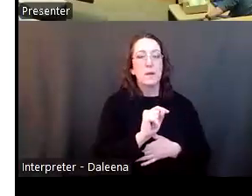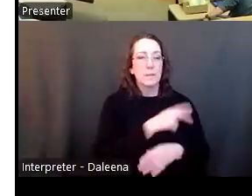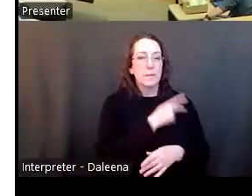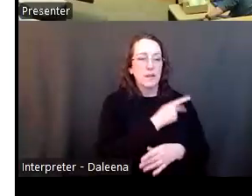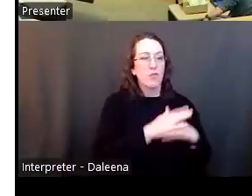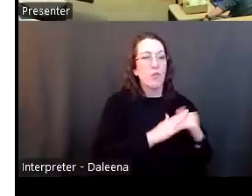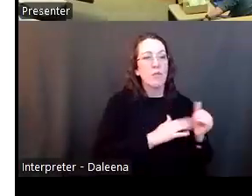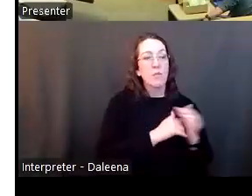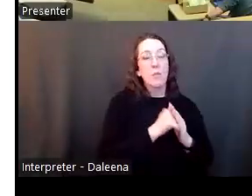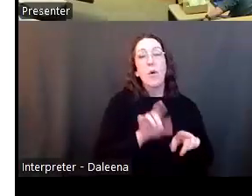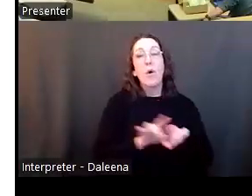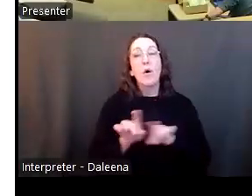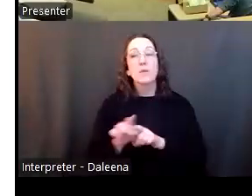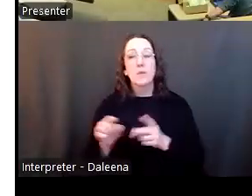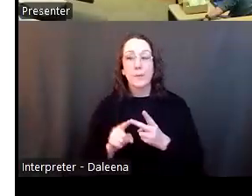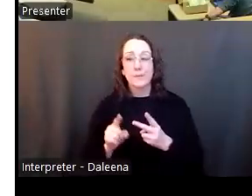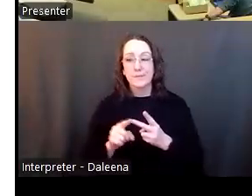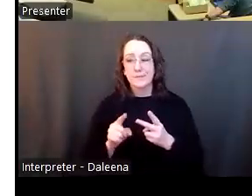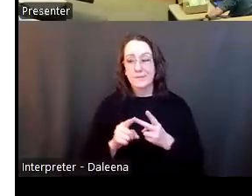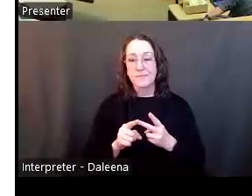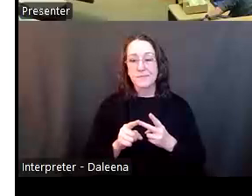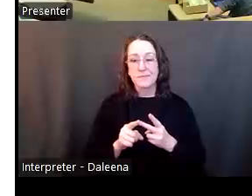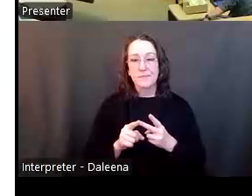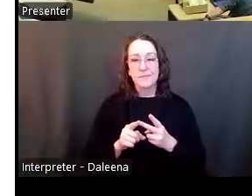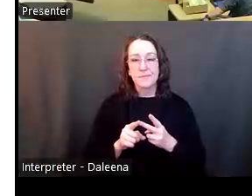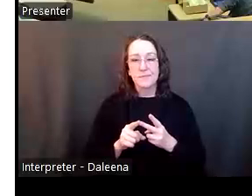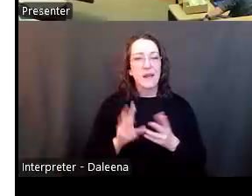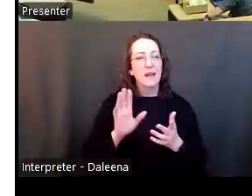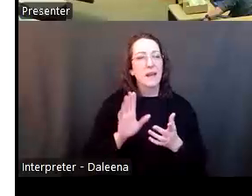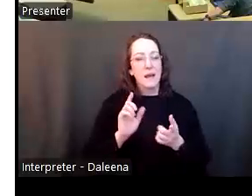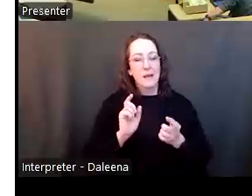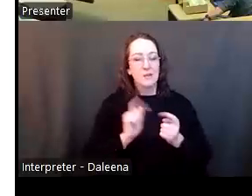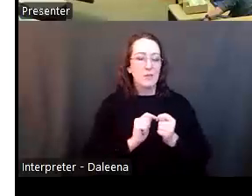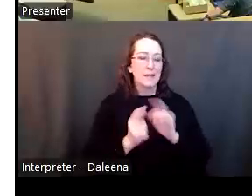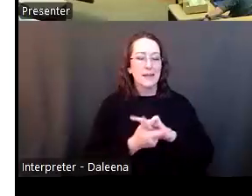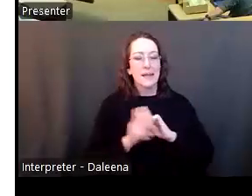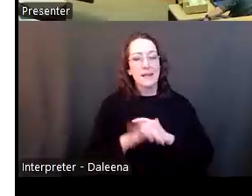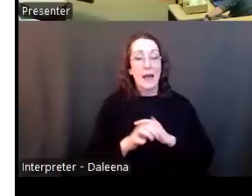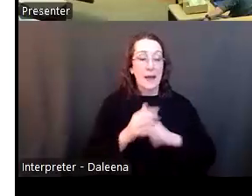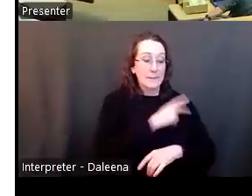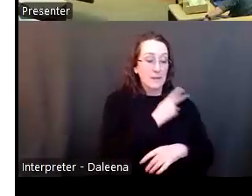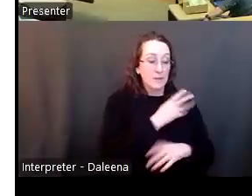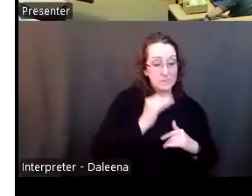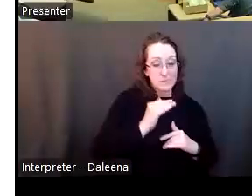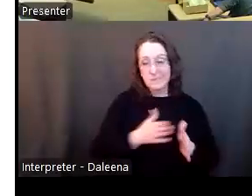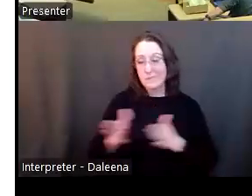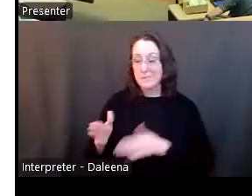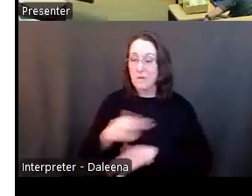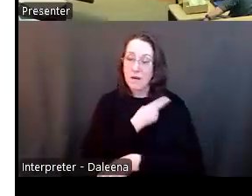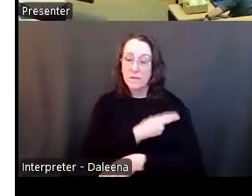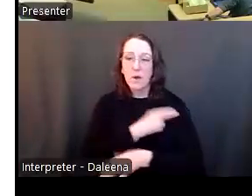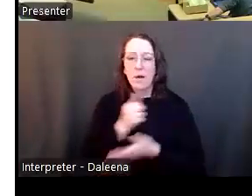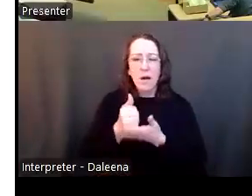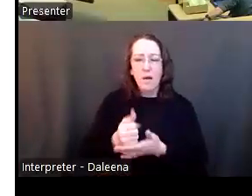but also um translating patient expectations uh for the hospitalization and helping us to